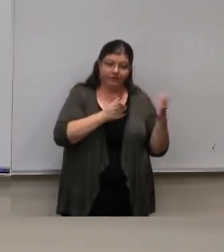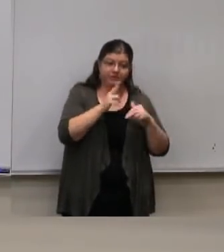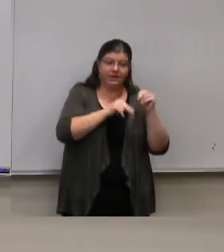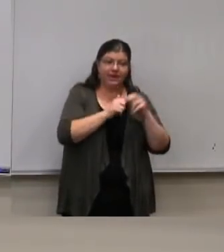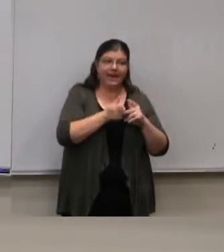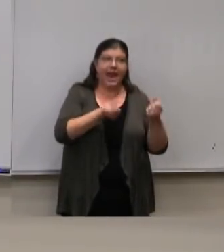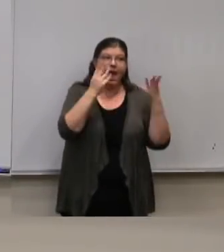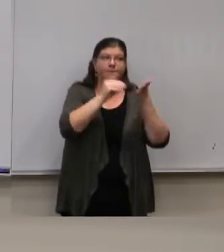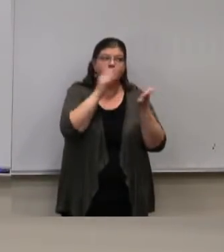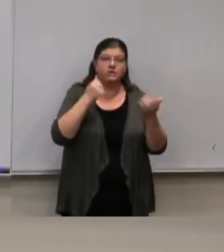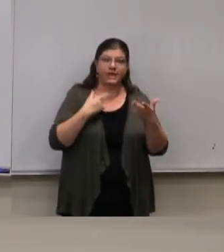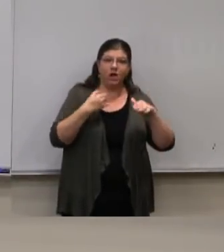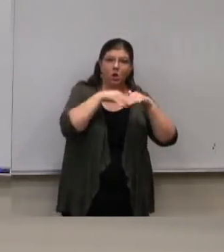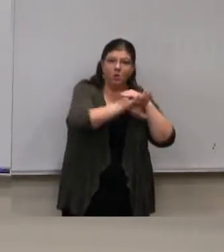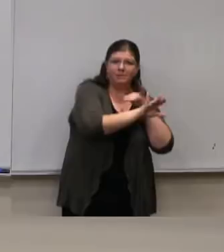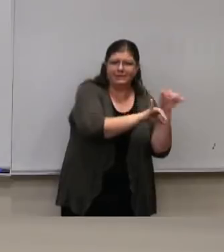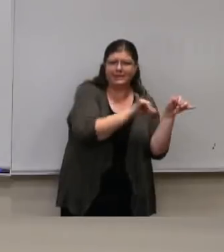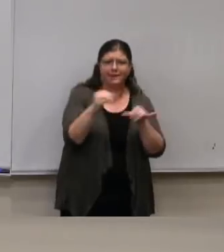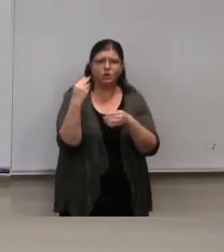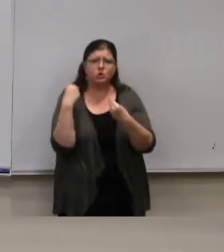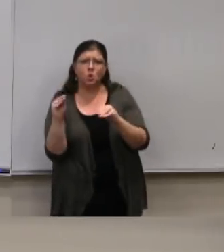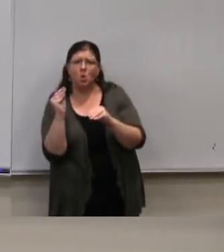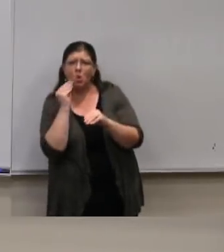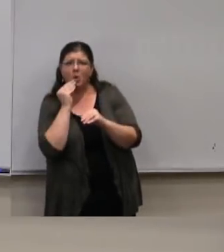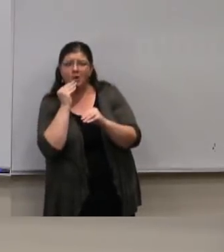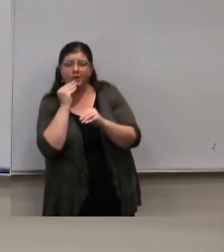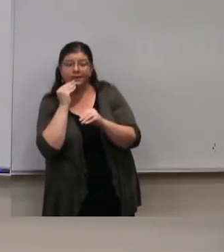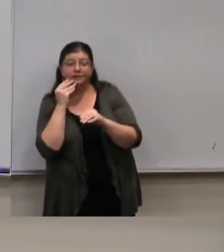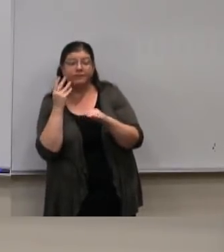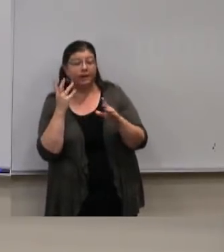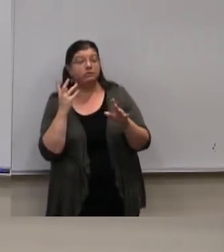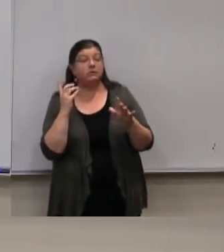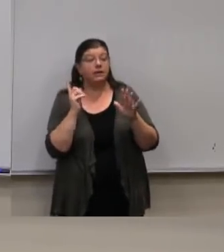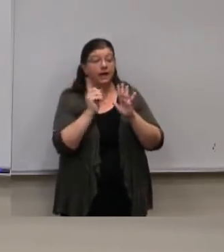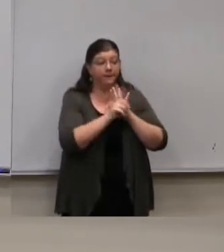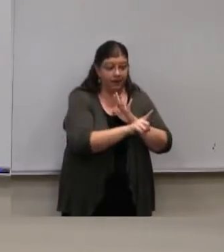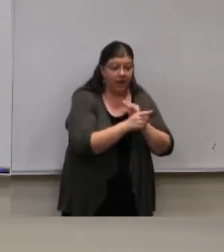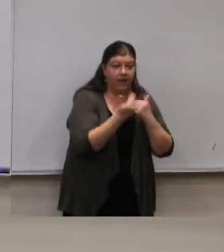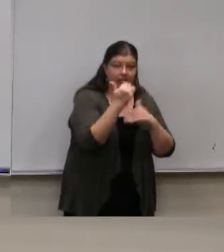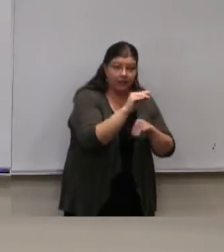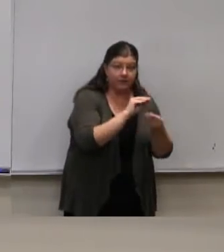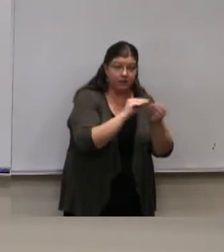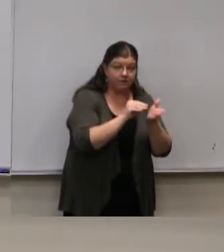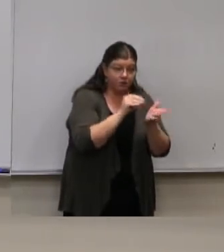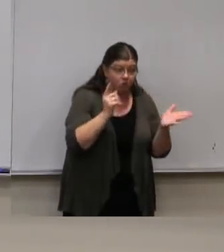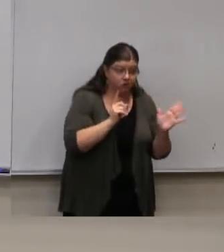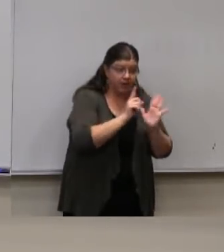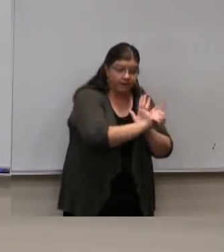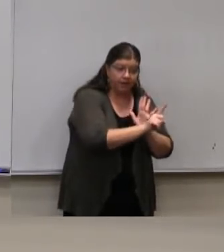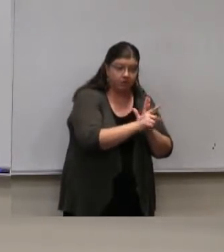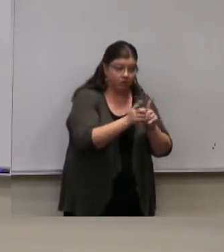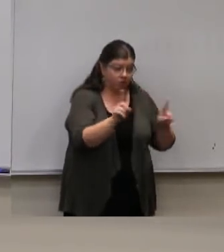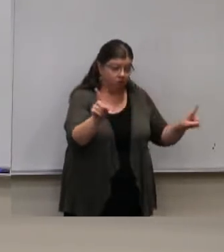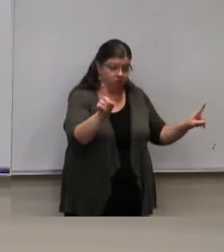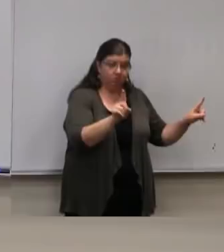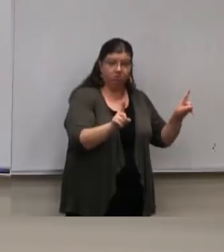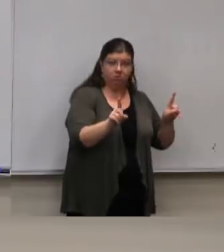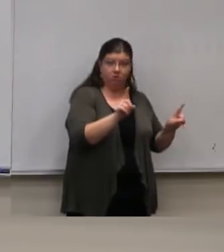Similar to what you can see at the grocery store, students can come in. A limited number of students social distancing and only those students